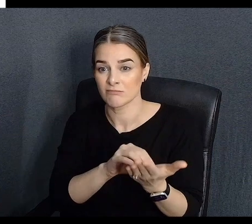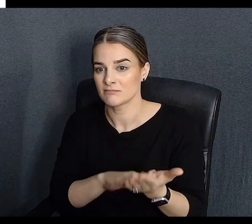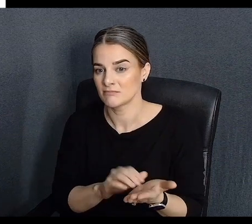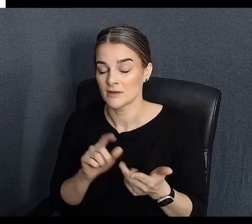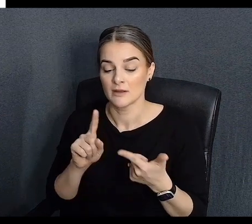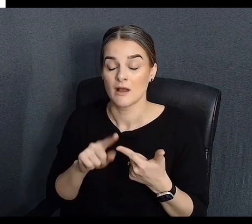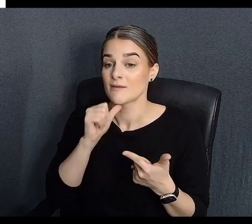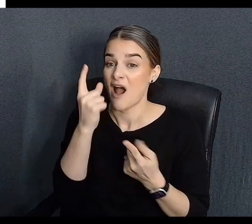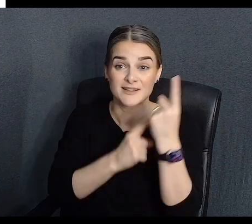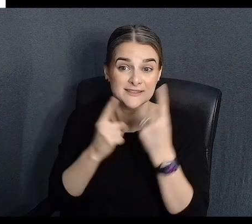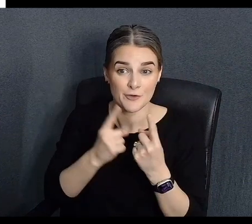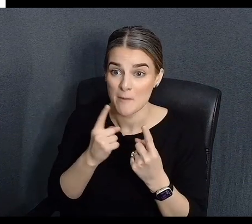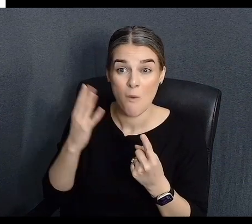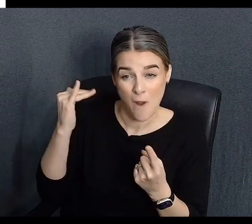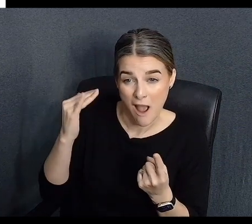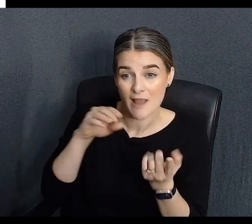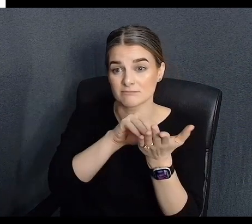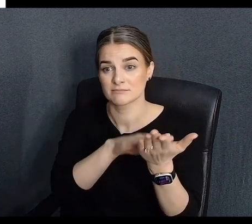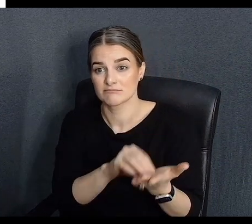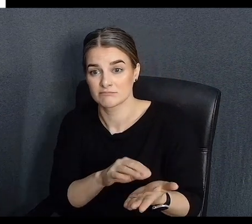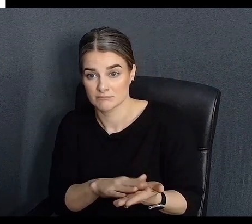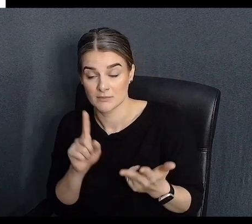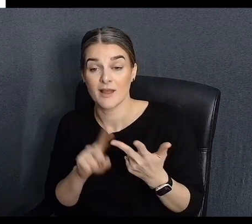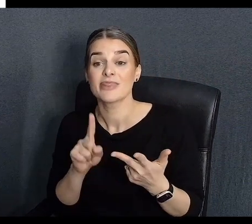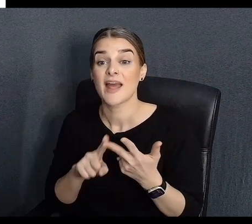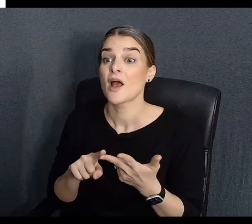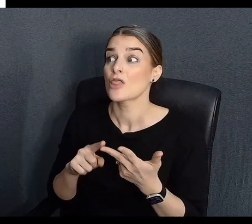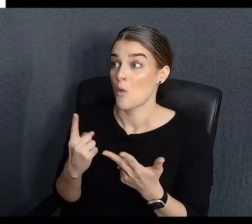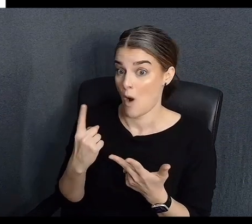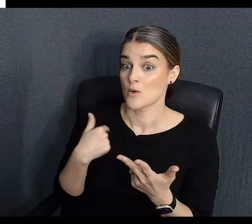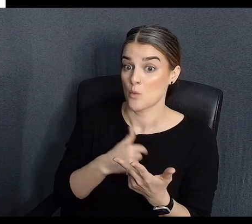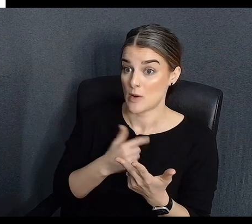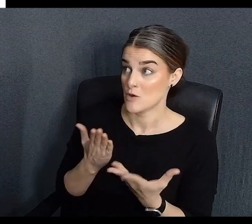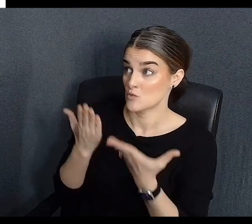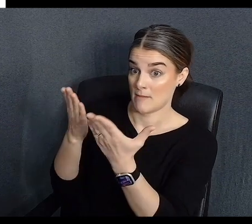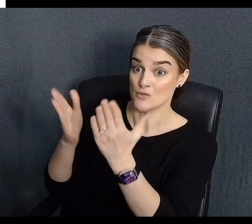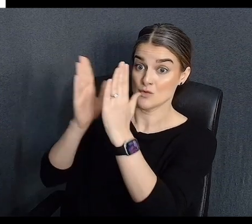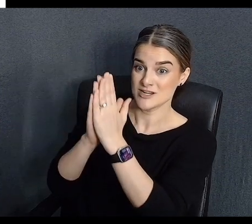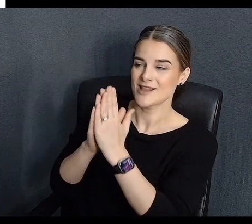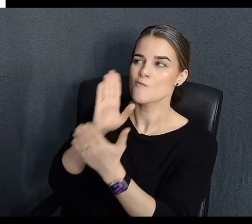And then we're going to justify the one that we are recommending. We're going to say why this one was the best, that it